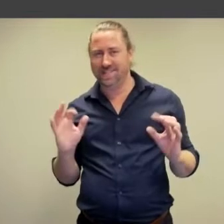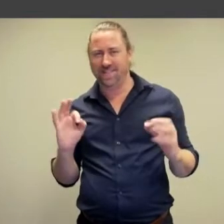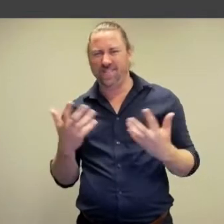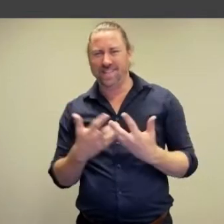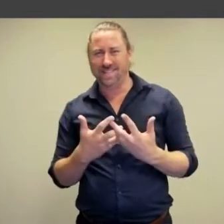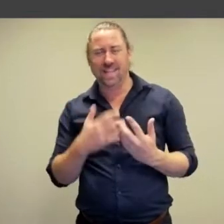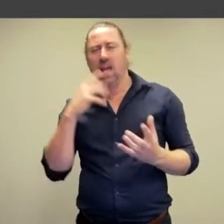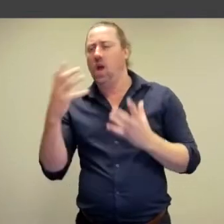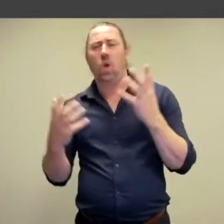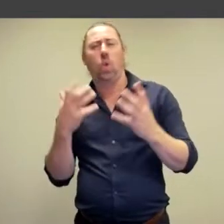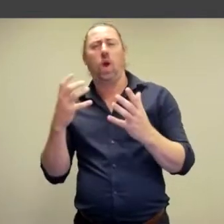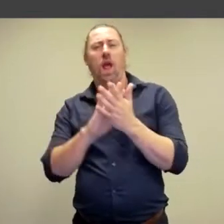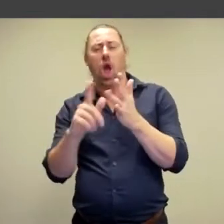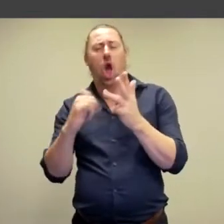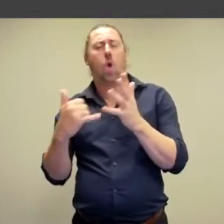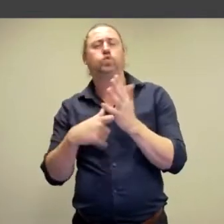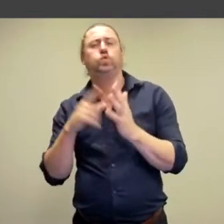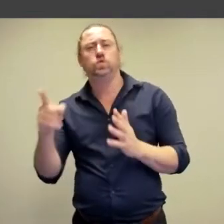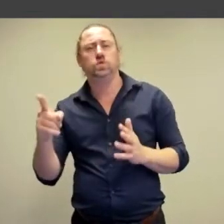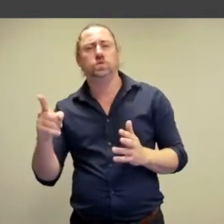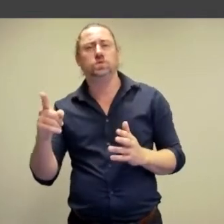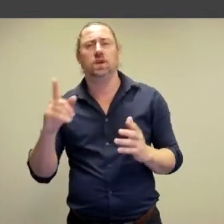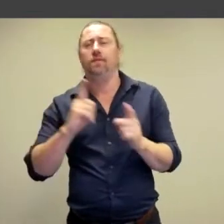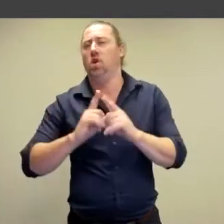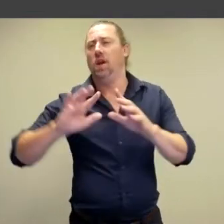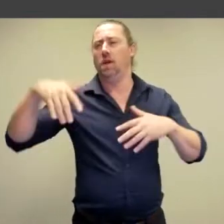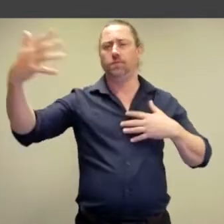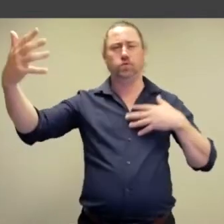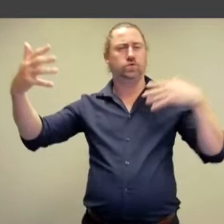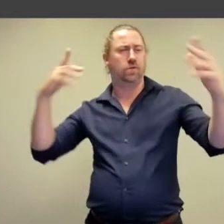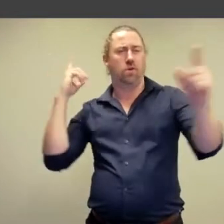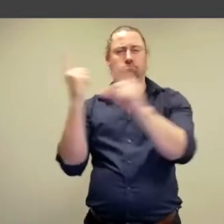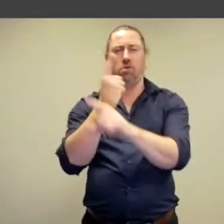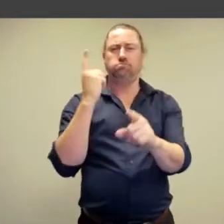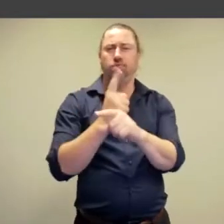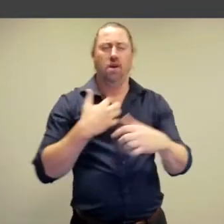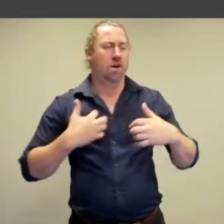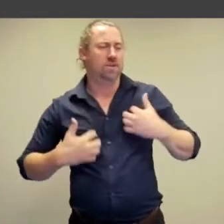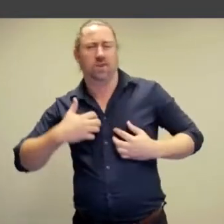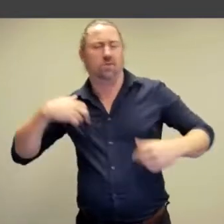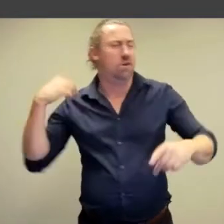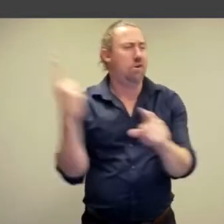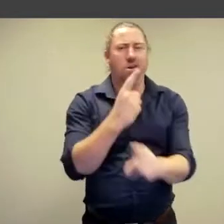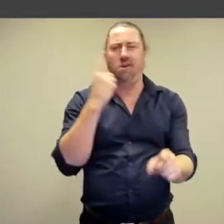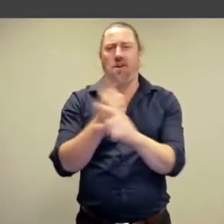Cooking show hosts are normally effusive,